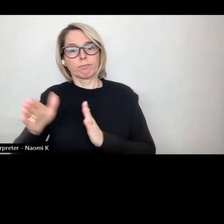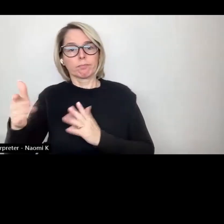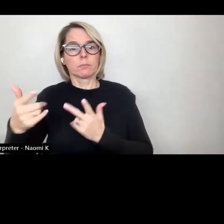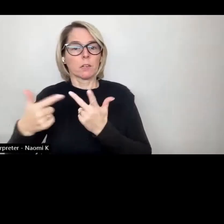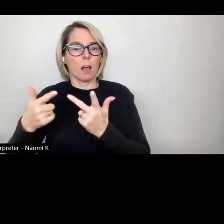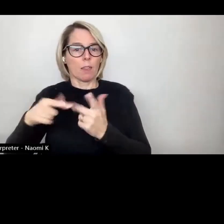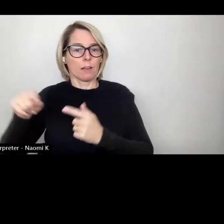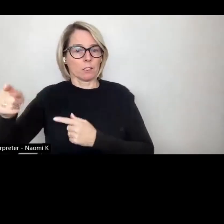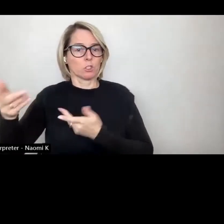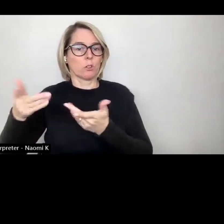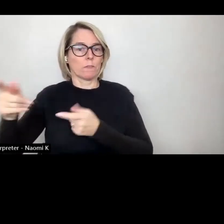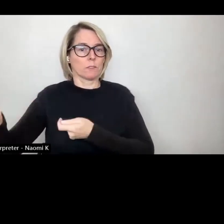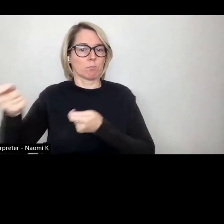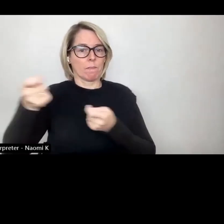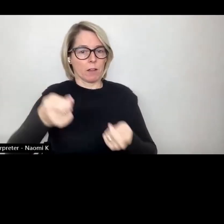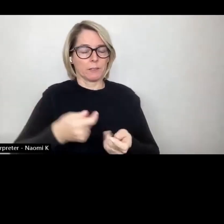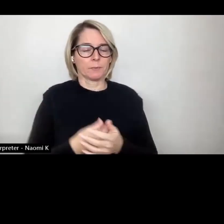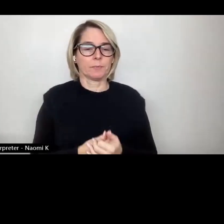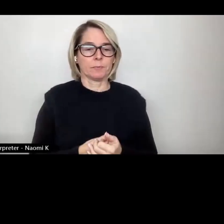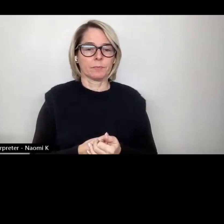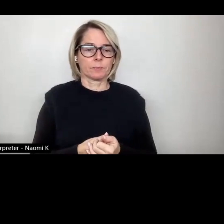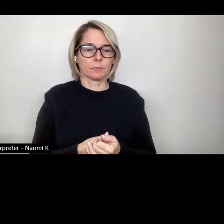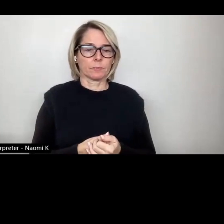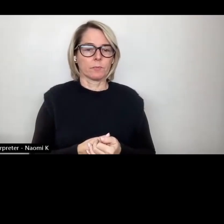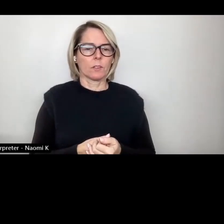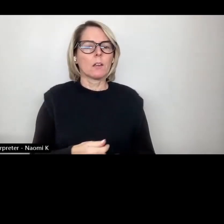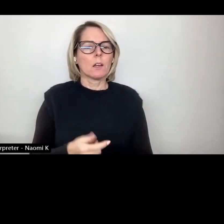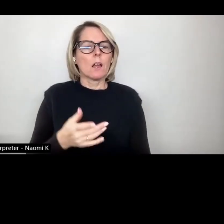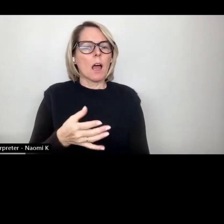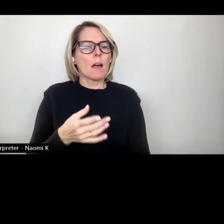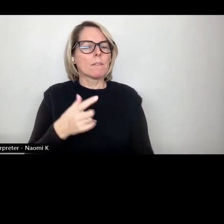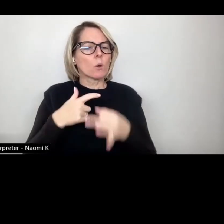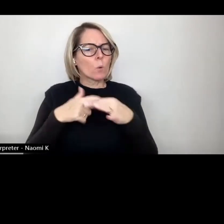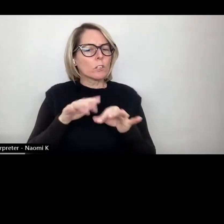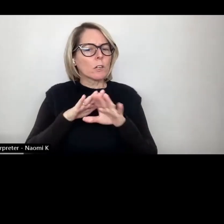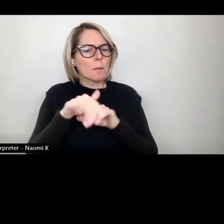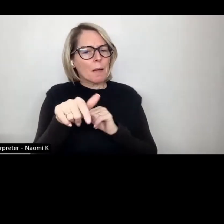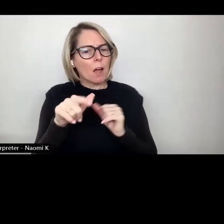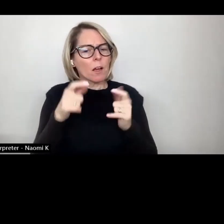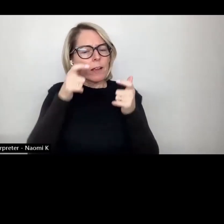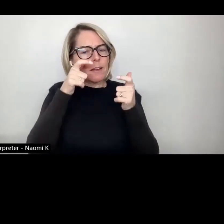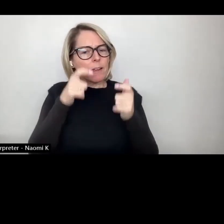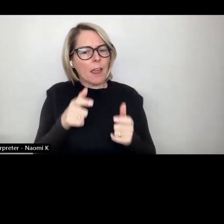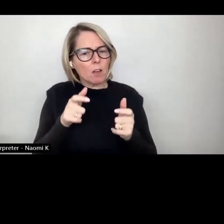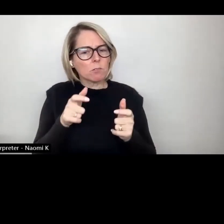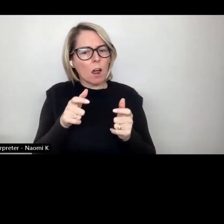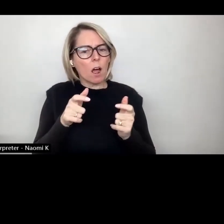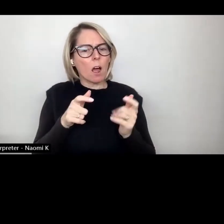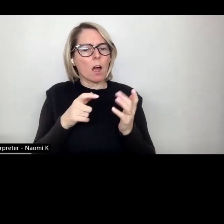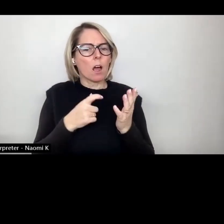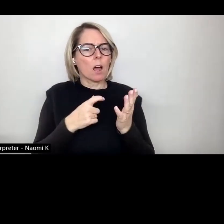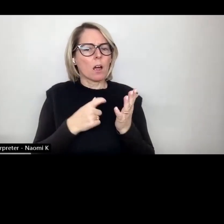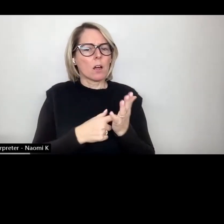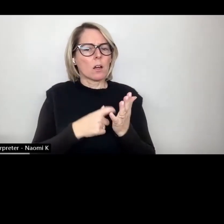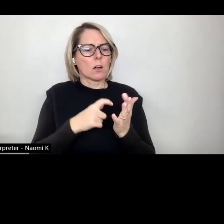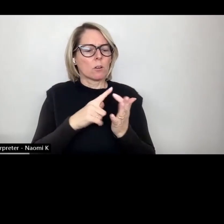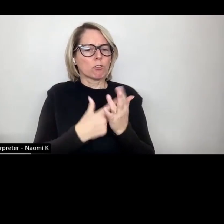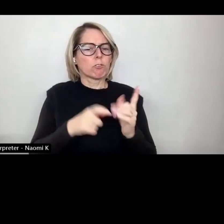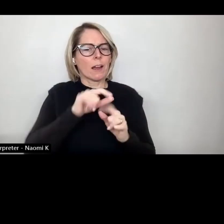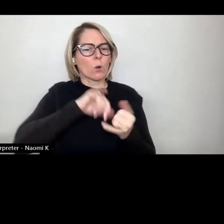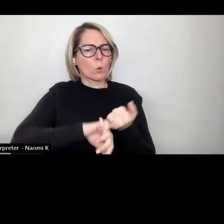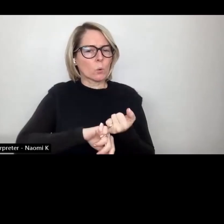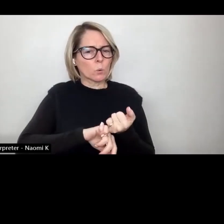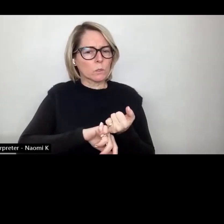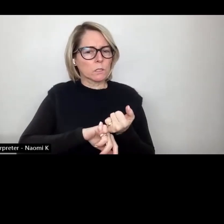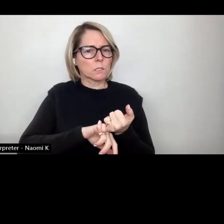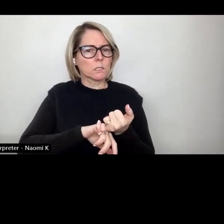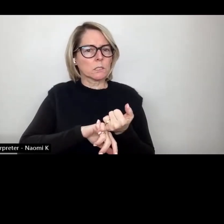There's a question about how carer records - DEX histories for those of you who are not currently operating the program,